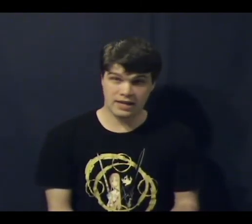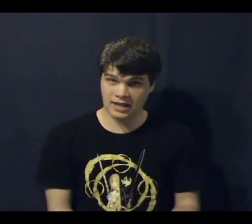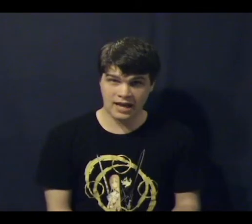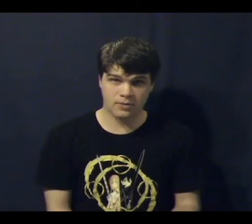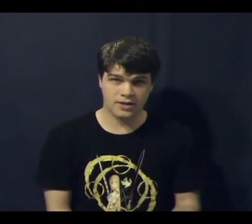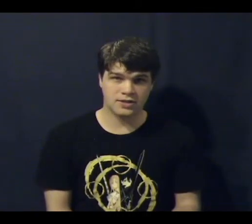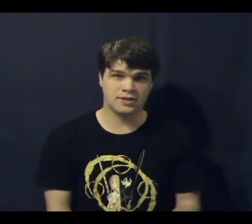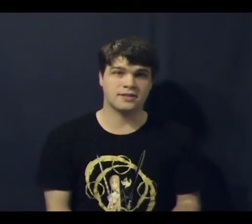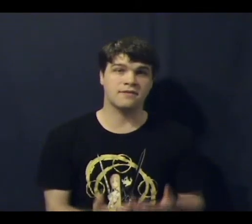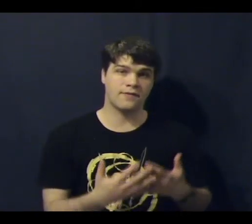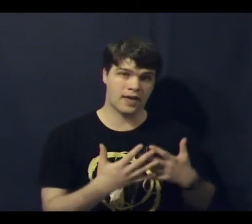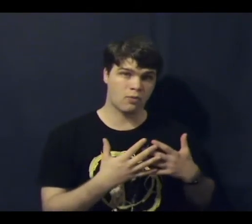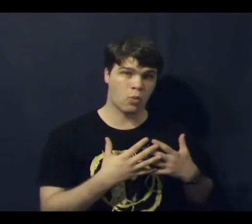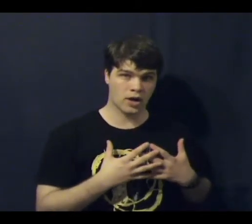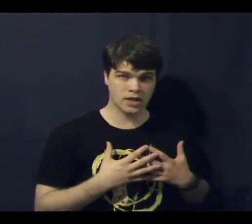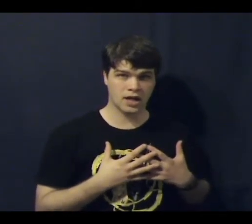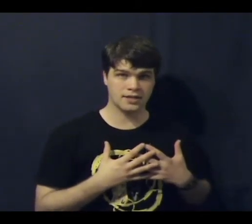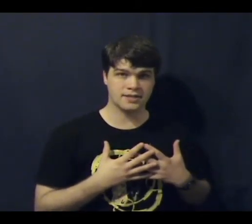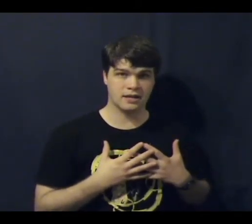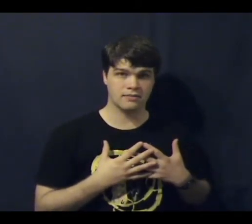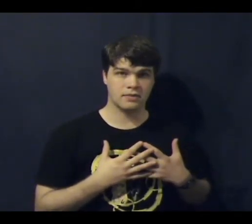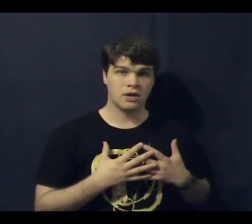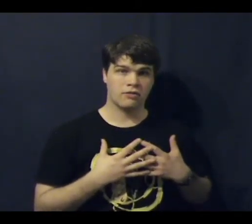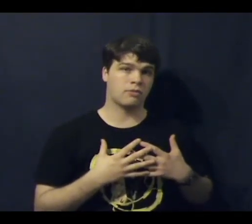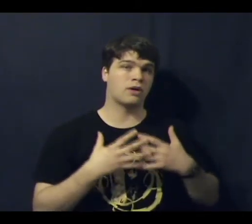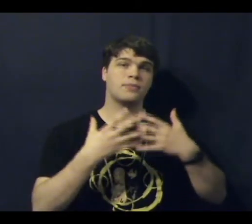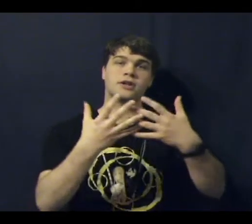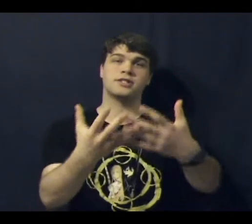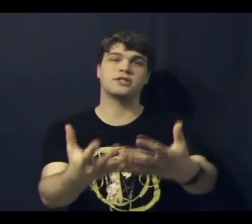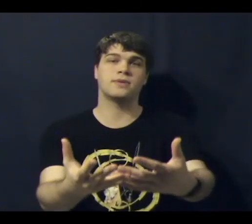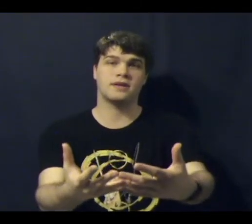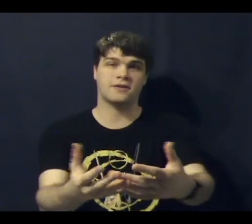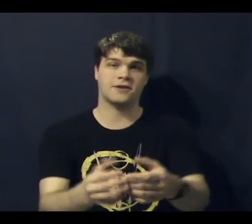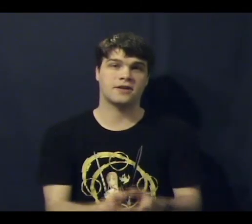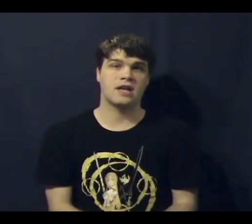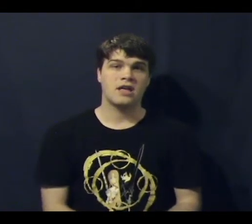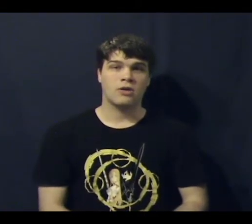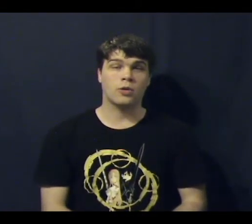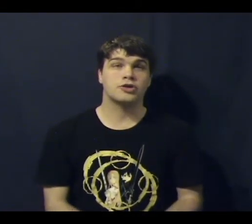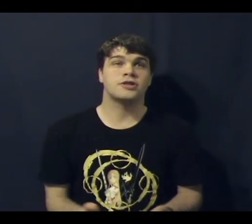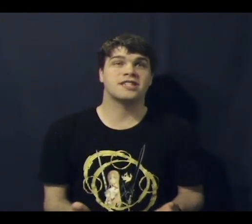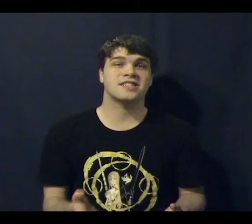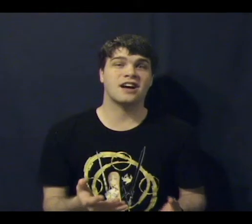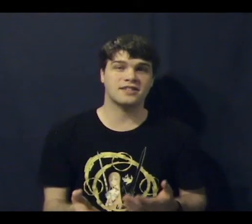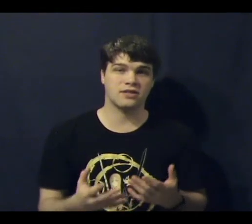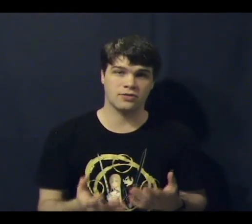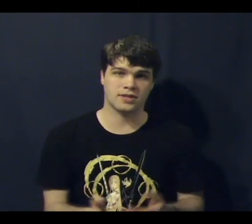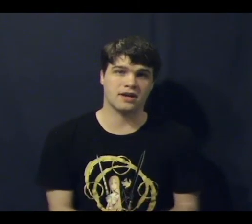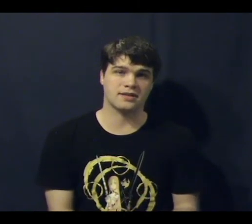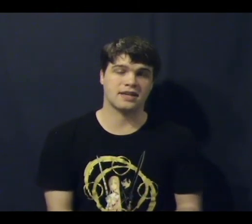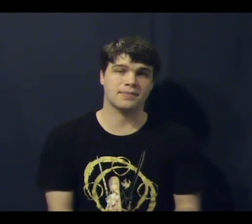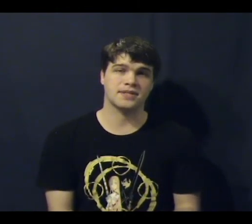any language is to convey one concept from one person to another or to discuss those concepts.